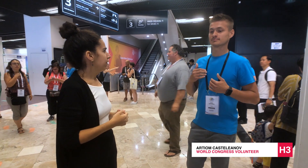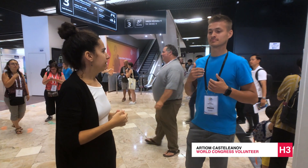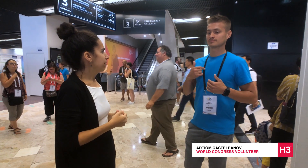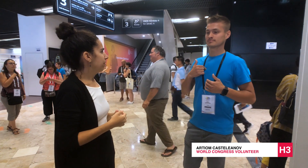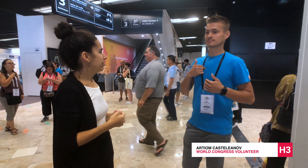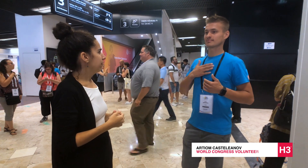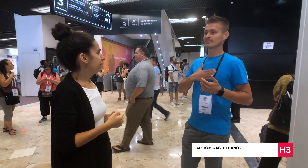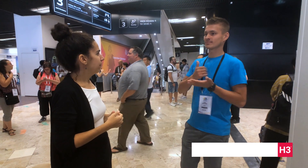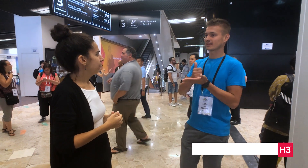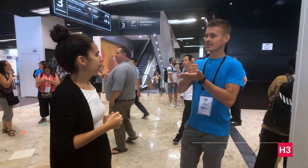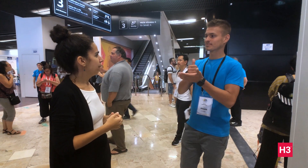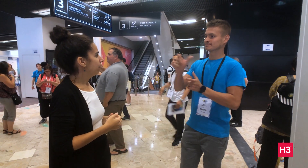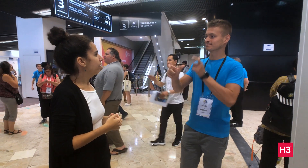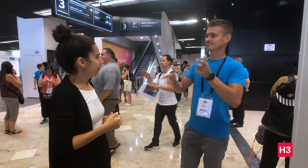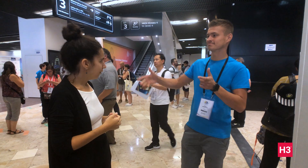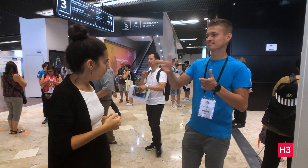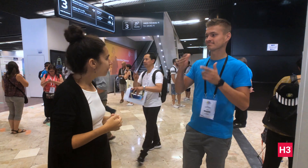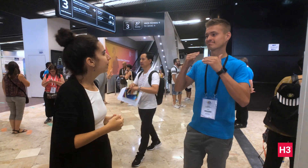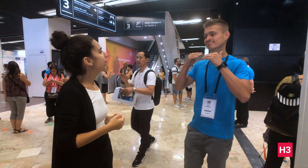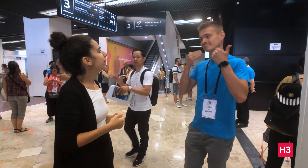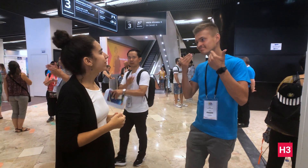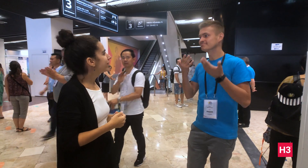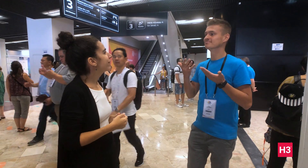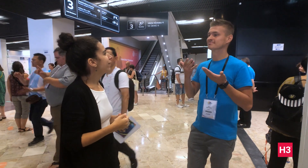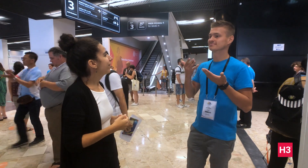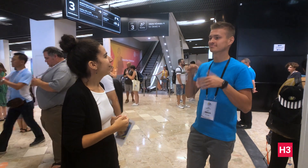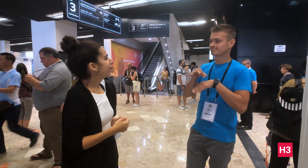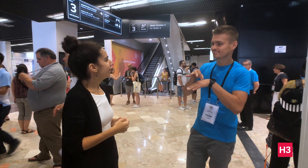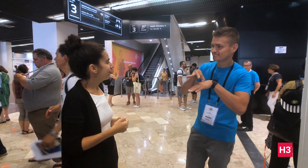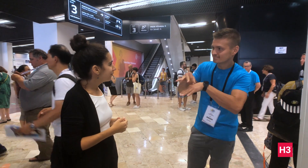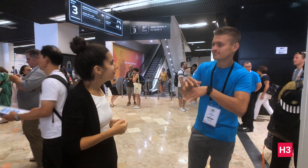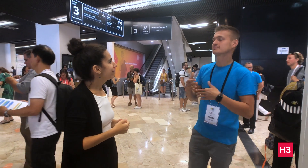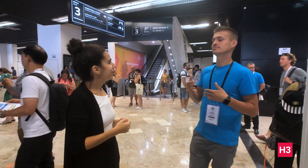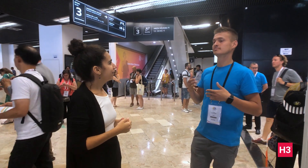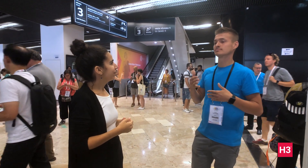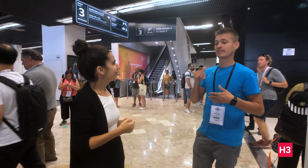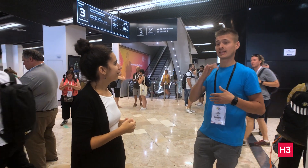I want to help and see people happy, guide them around.